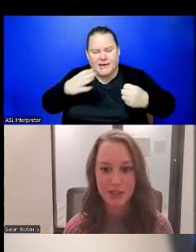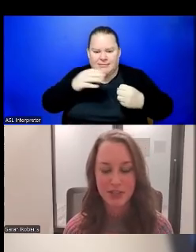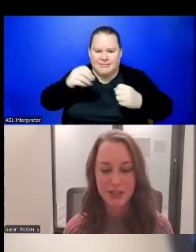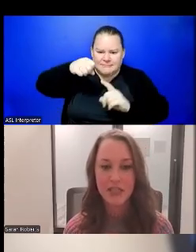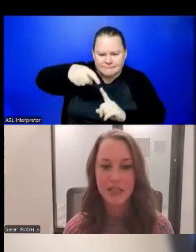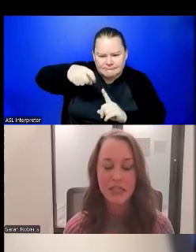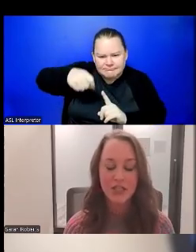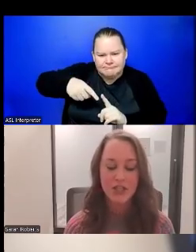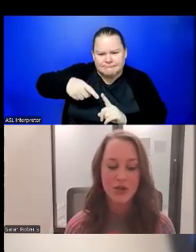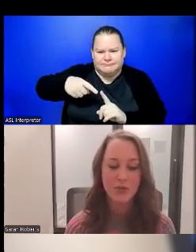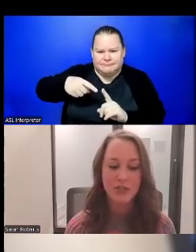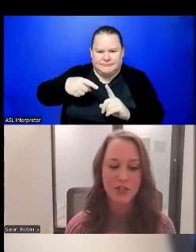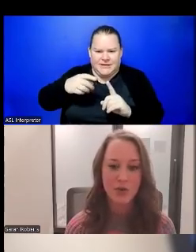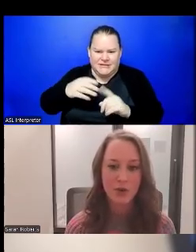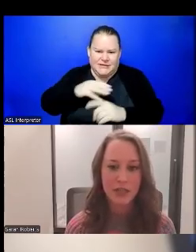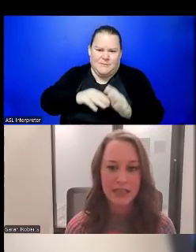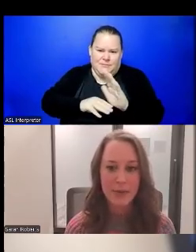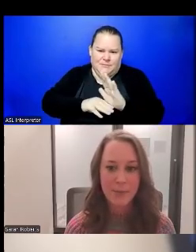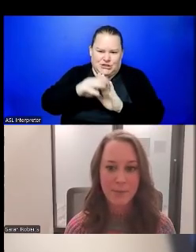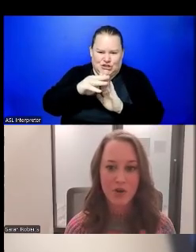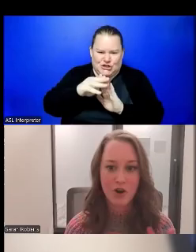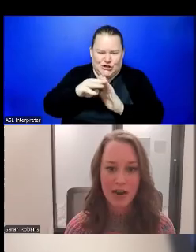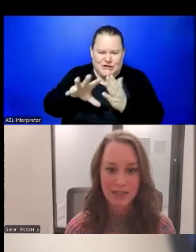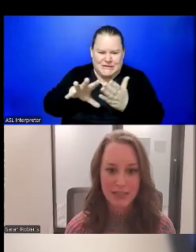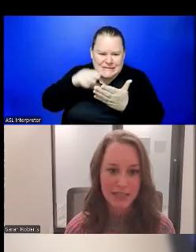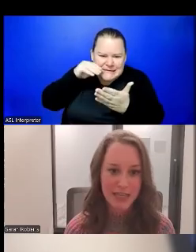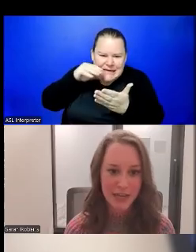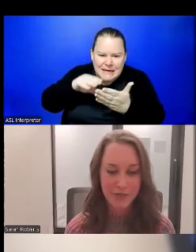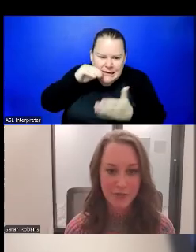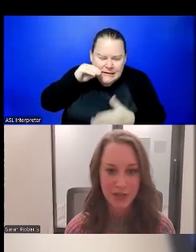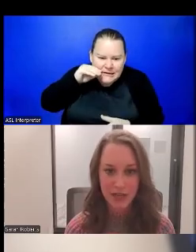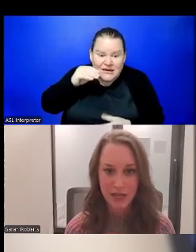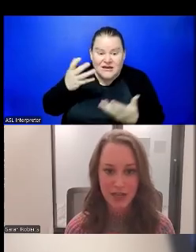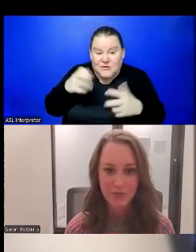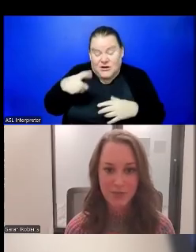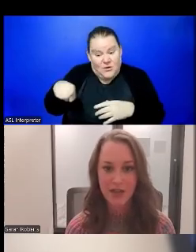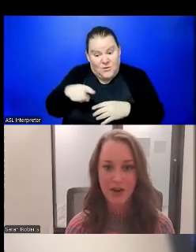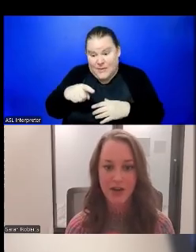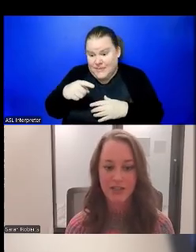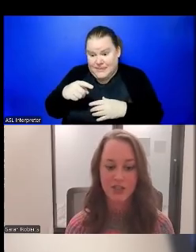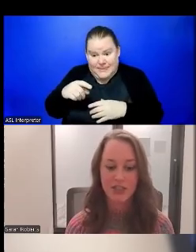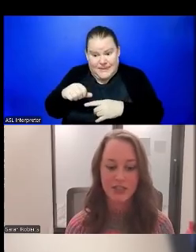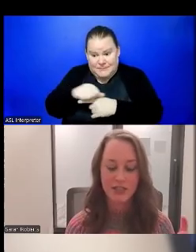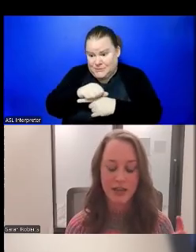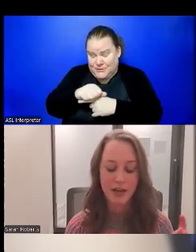bursts, so we don't want them practicing feeding beyond just